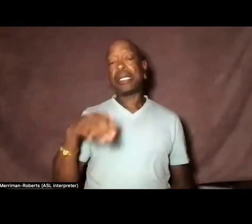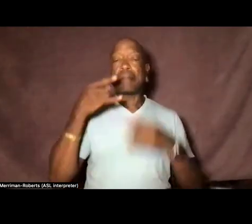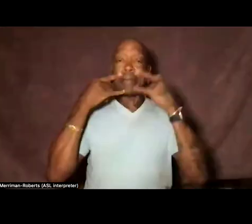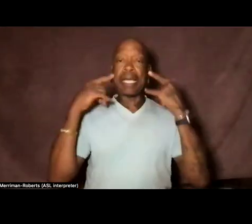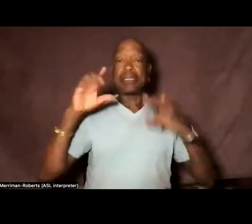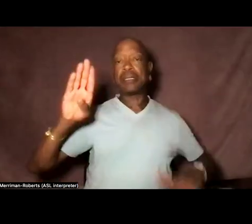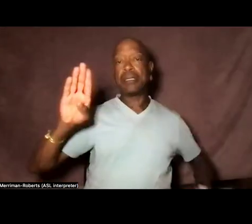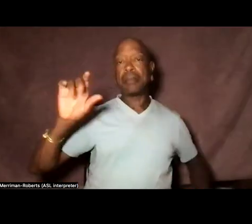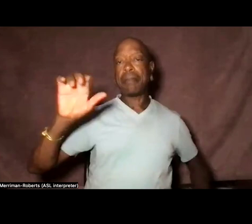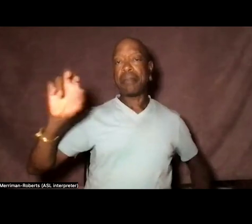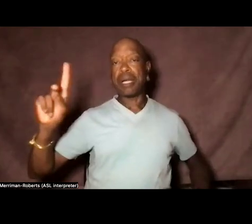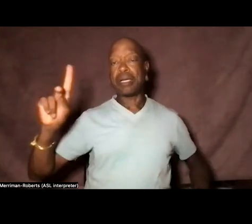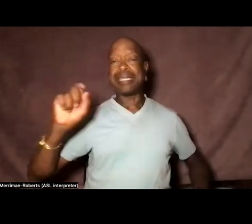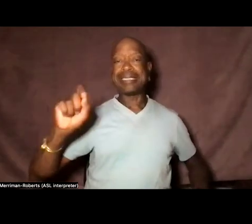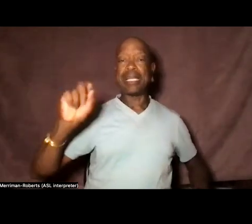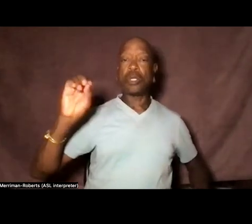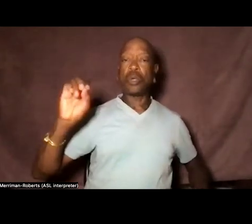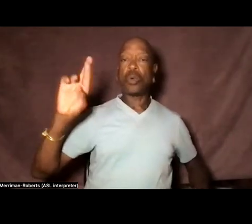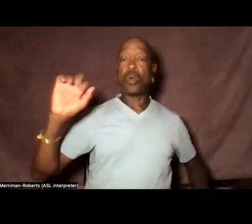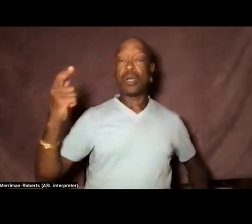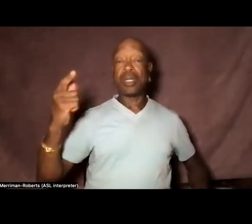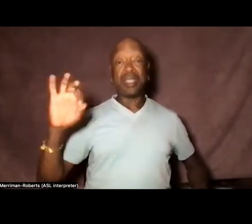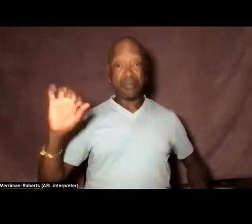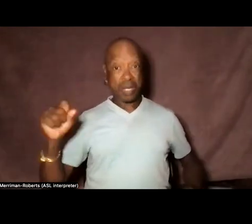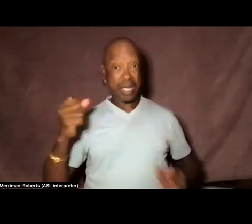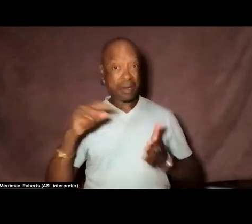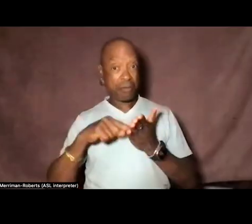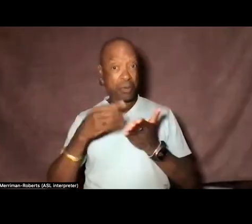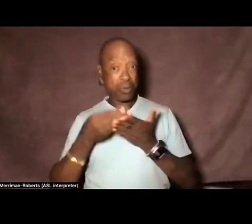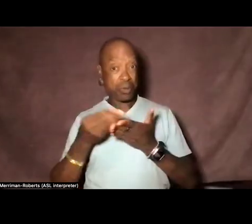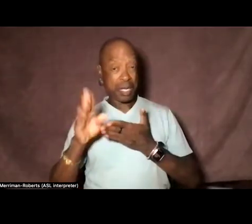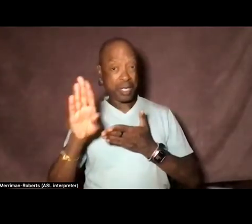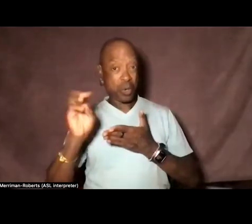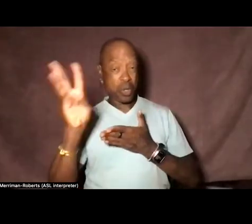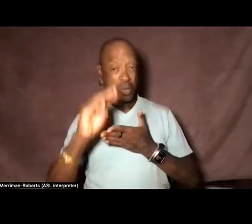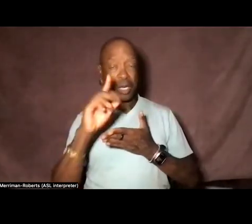to request masks because you have the means to buy your own I highly highly encourage you to